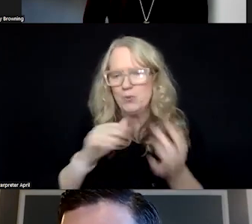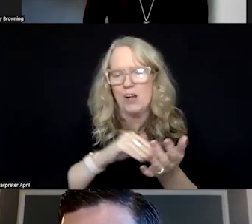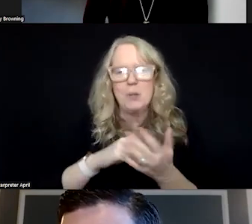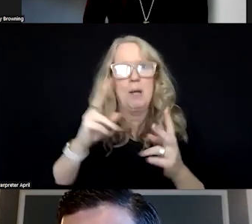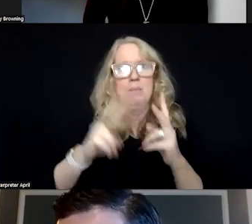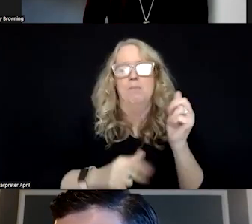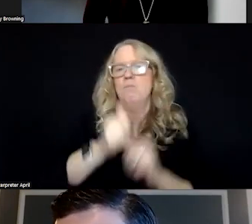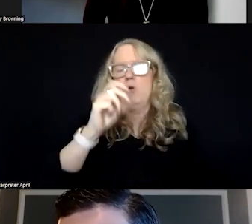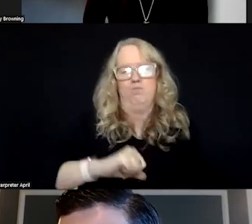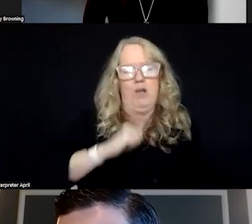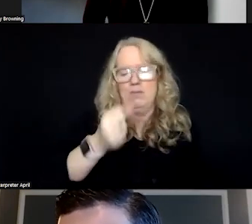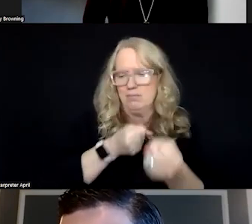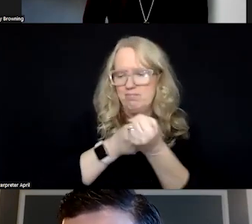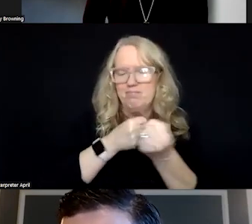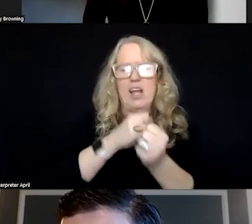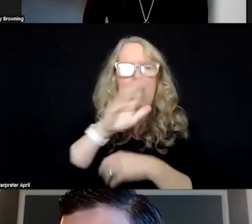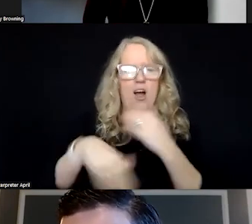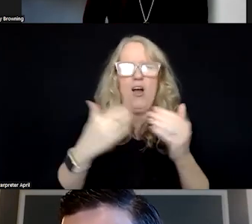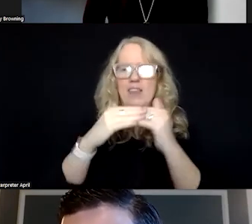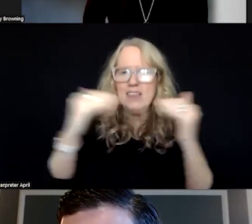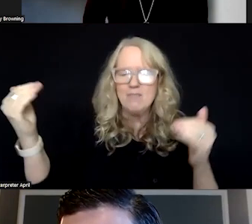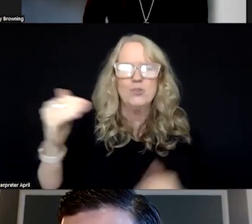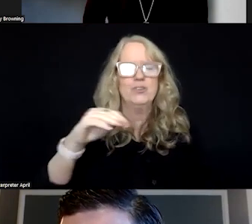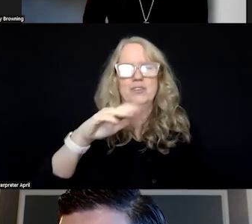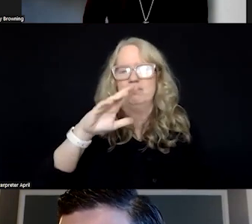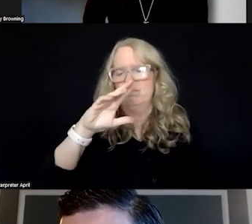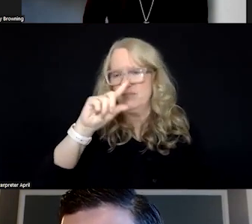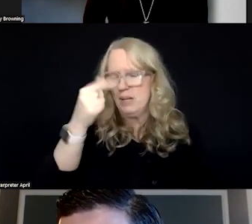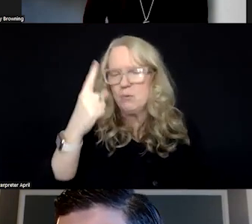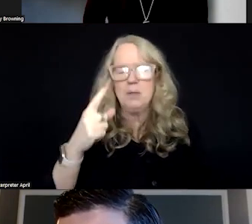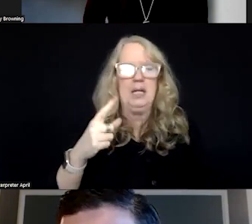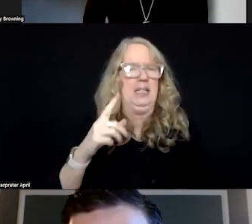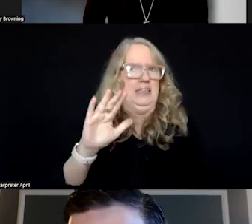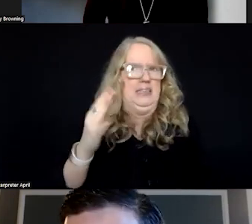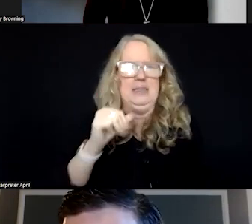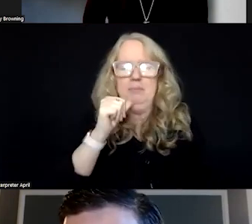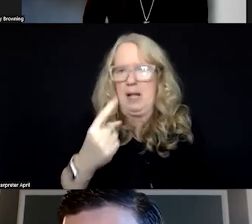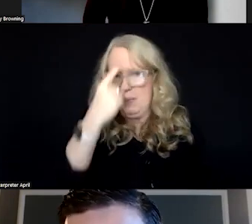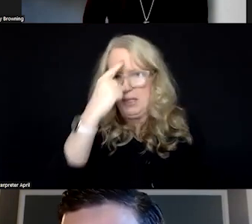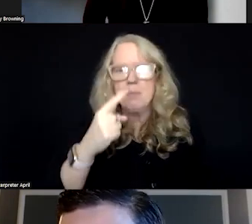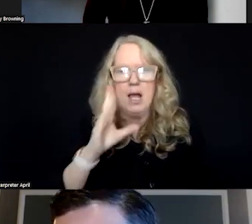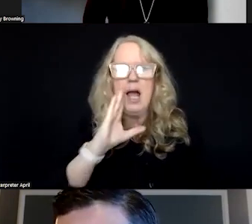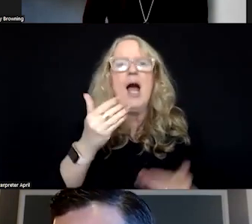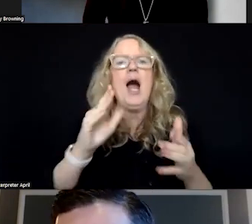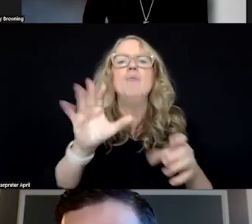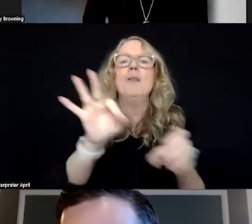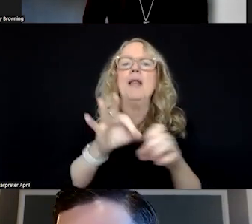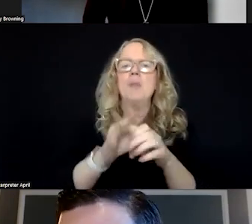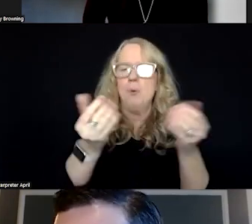ADVOCATING AT ALL LEVELS OF THE GOVERNMENT FOR. IT SEEMS UNTHINKABLE, BUT IT IS TRUE. I WILL LET THAT CONTINUE ON. THANK